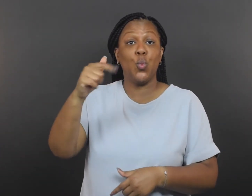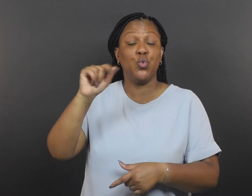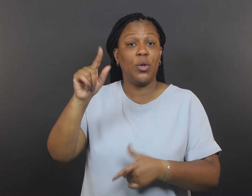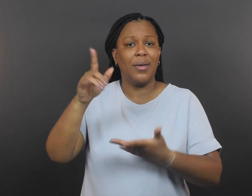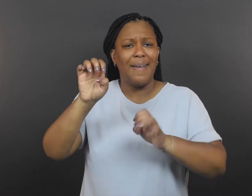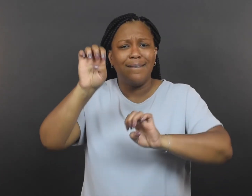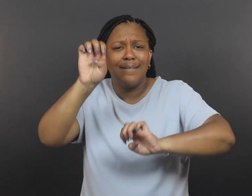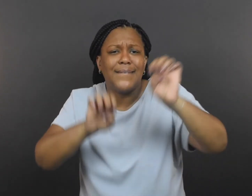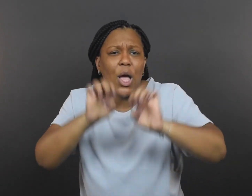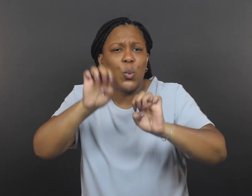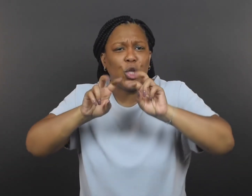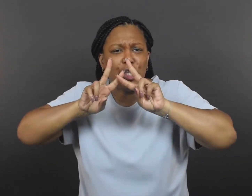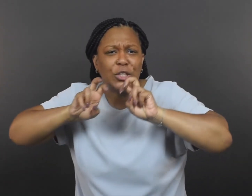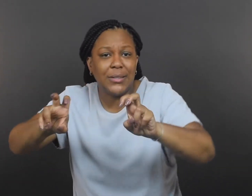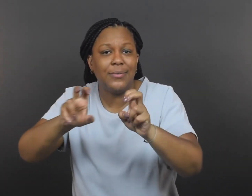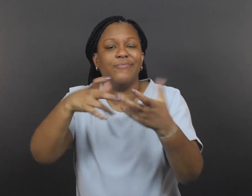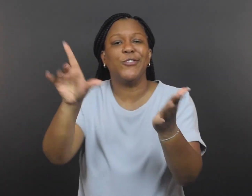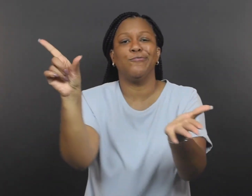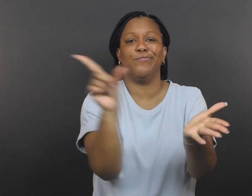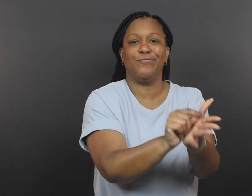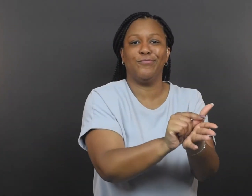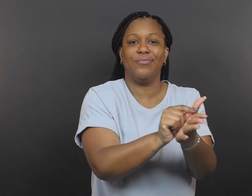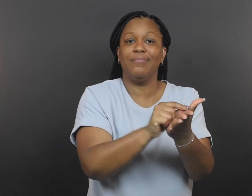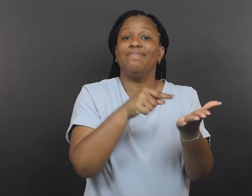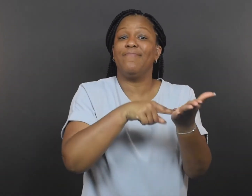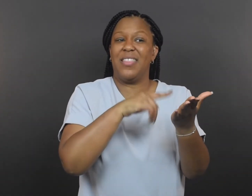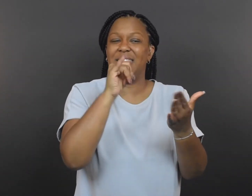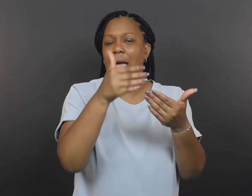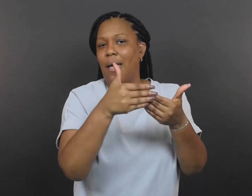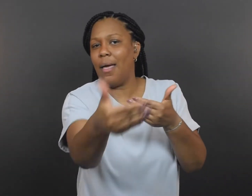Results for the Georgia evaluation will be published in the coming months.